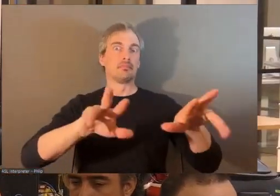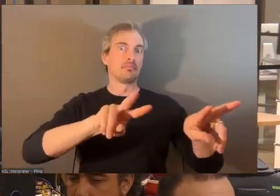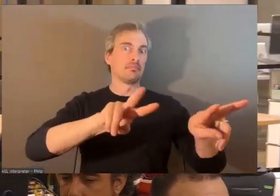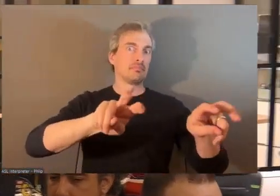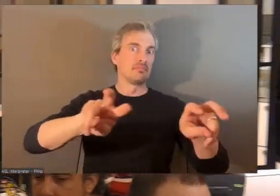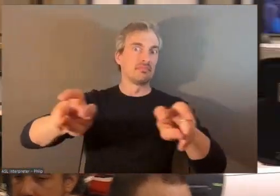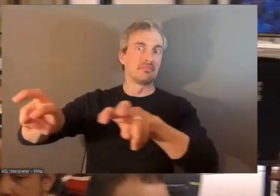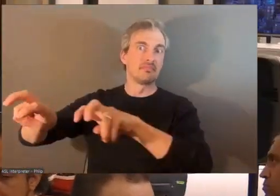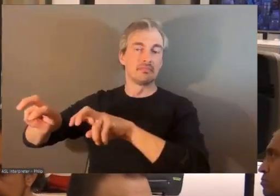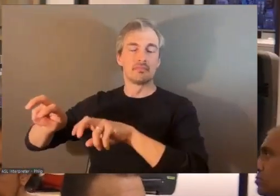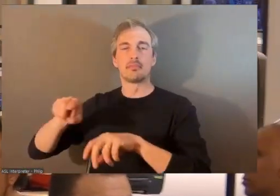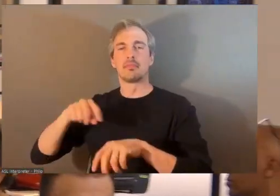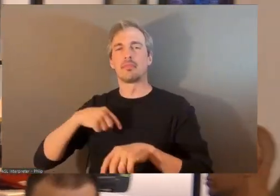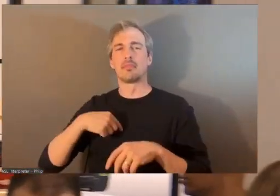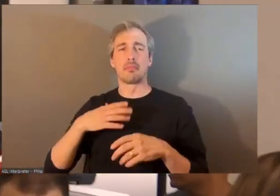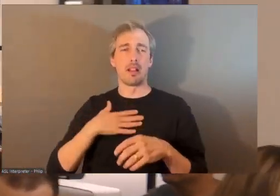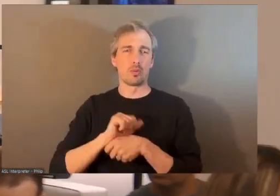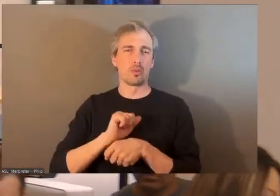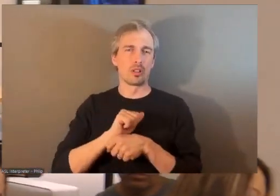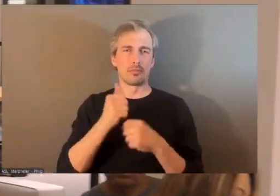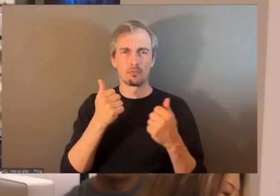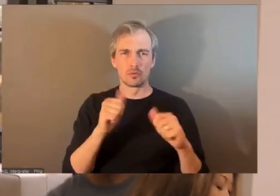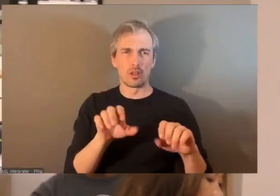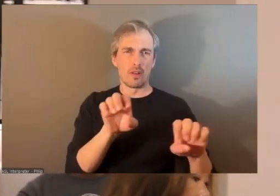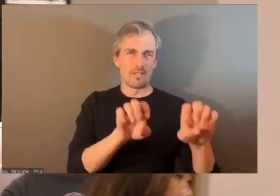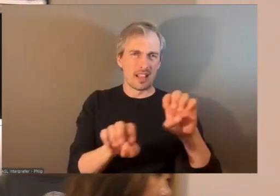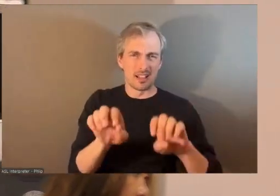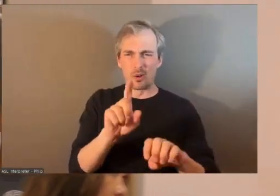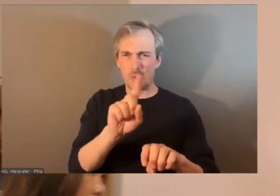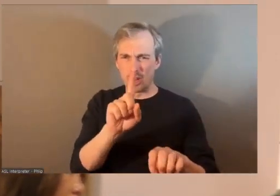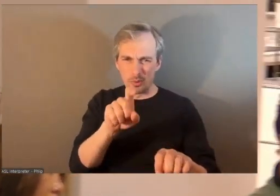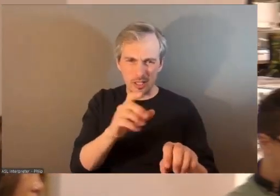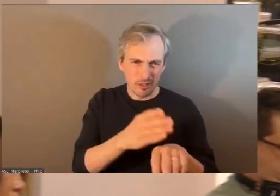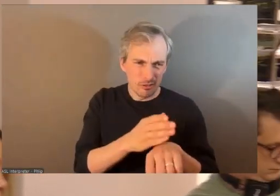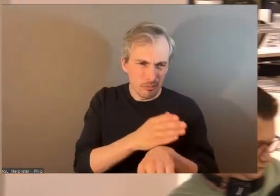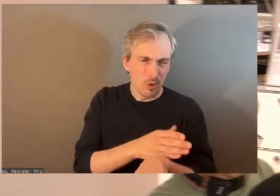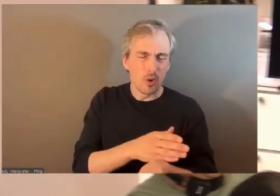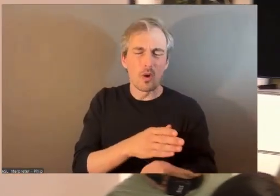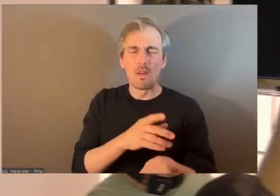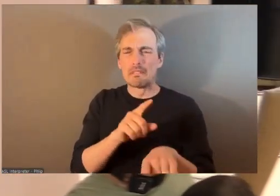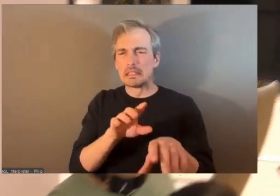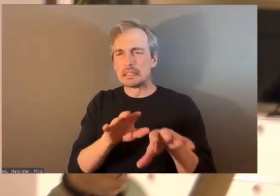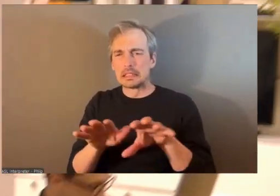areas where... We've made improvements. And seeing if they've performed as we expected.